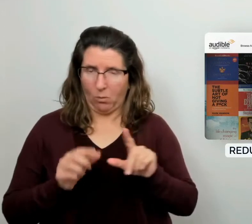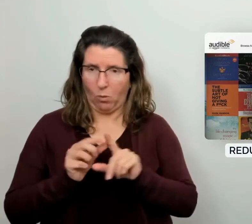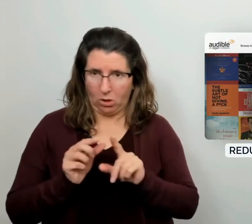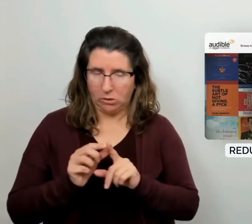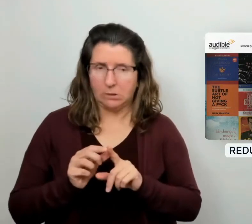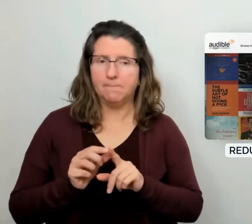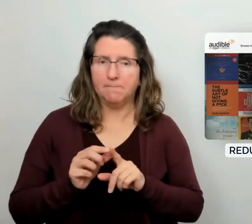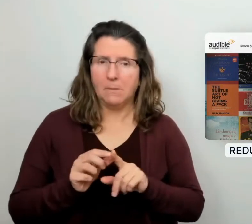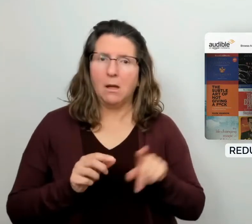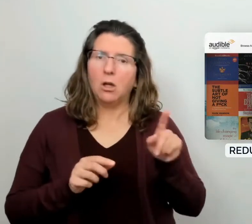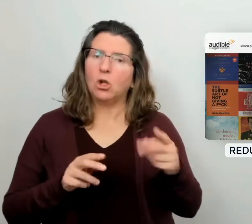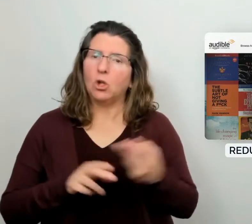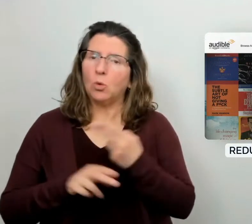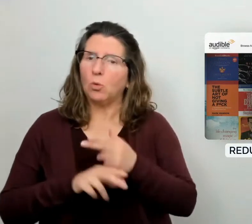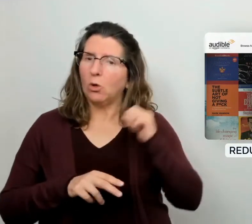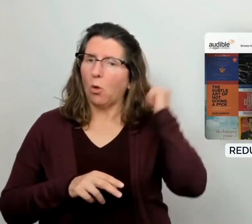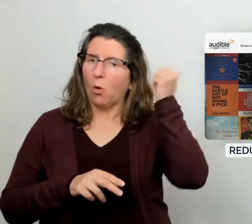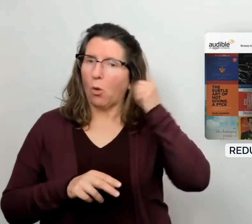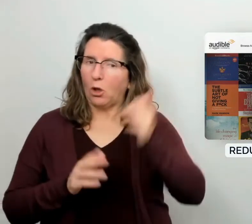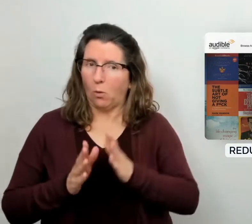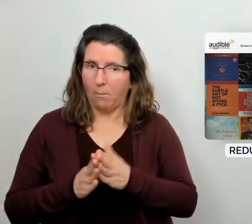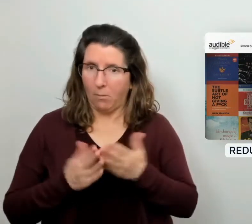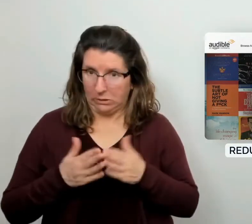audio books can be an excellent option to support learning.